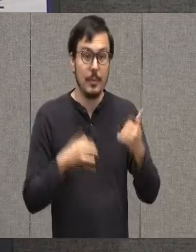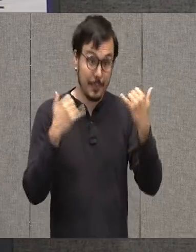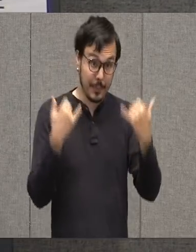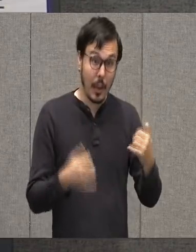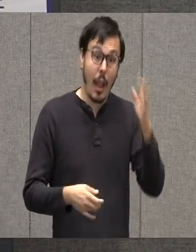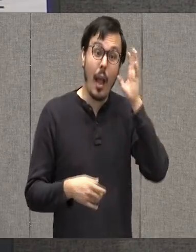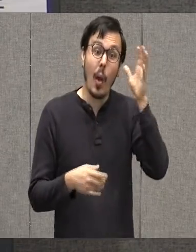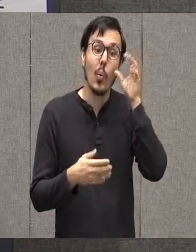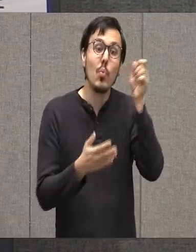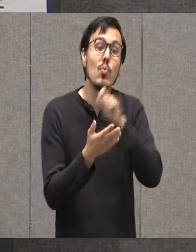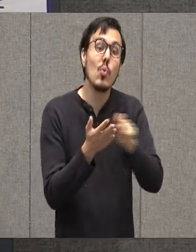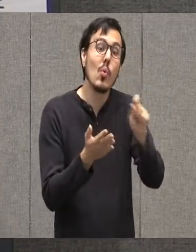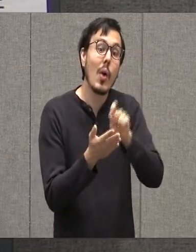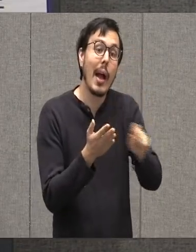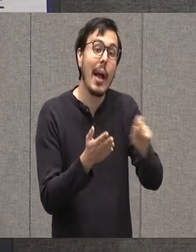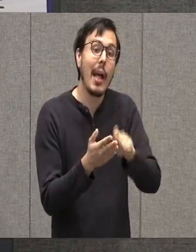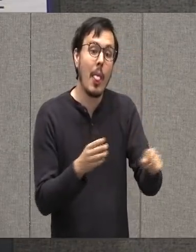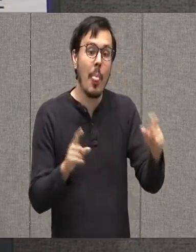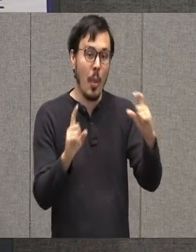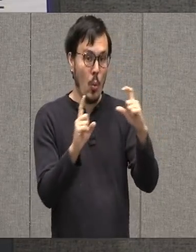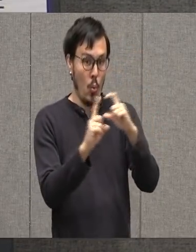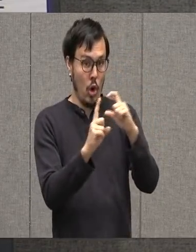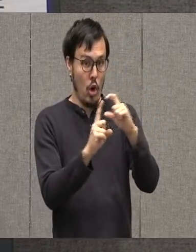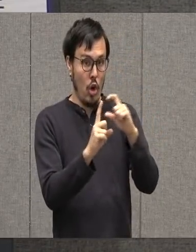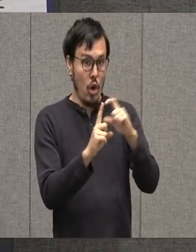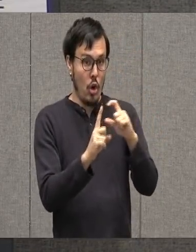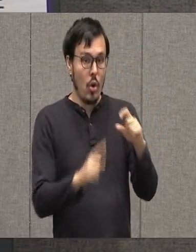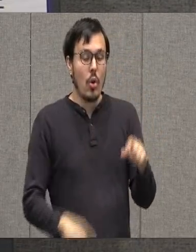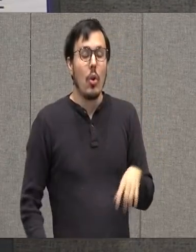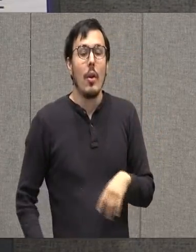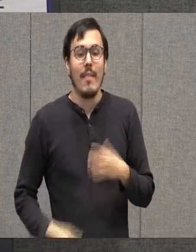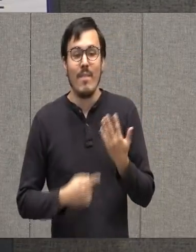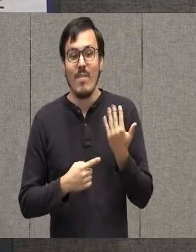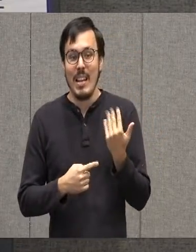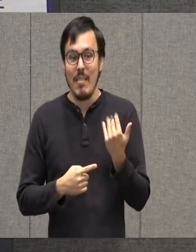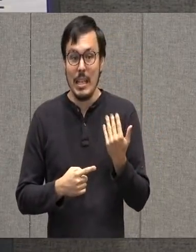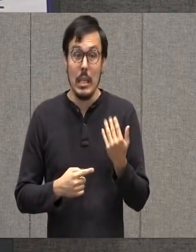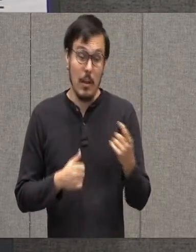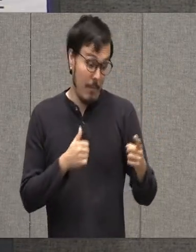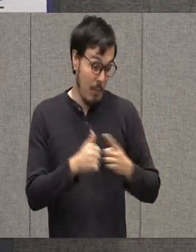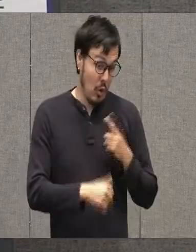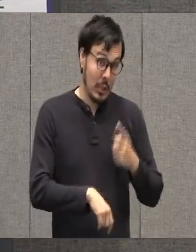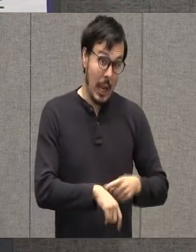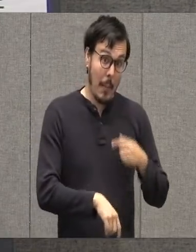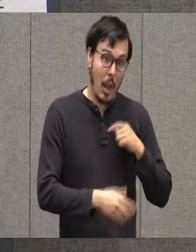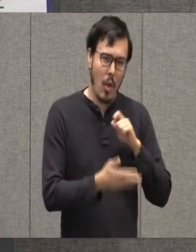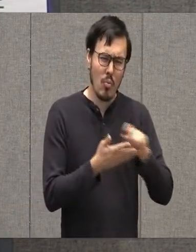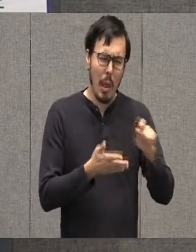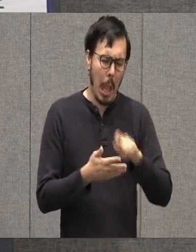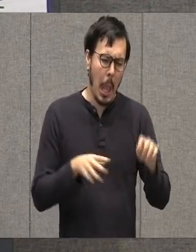When I wrote this word, it did not look correct. Let's see, 15.